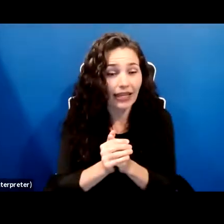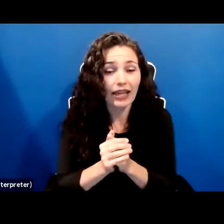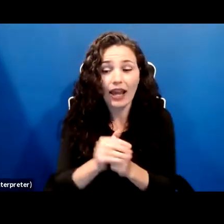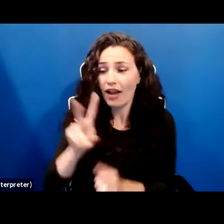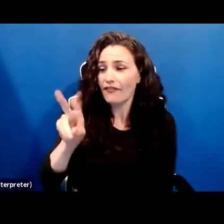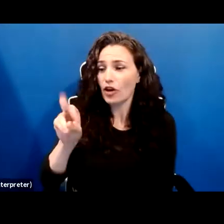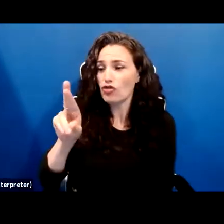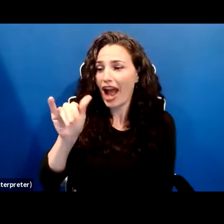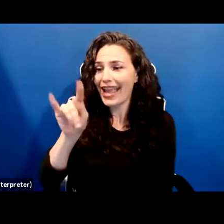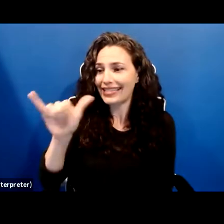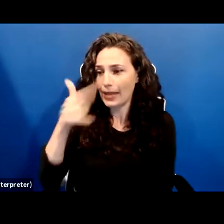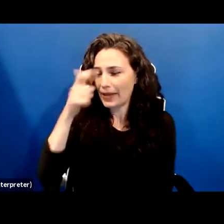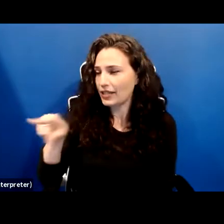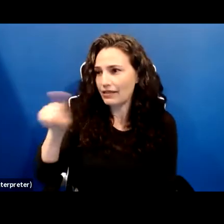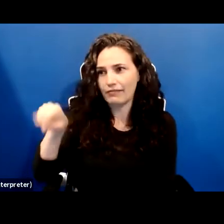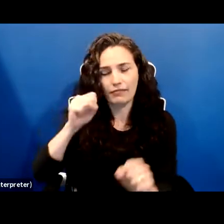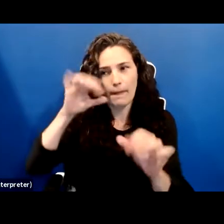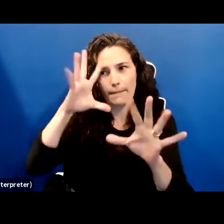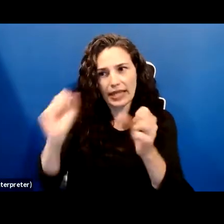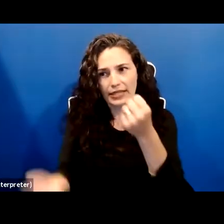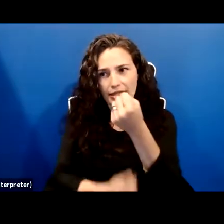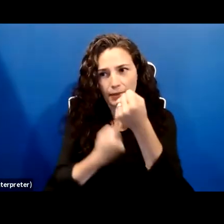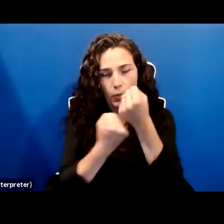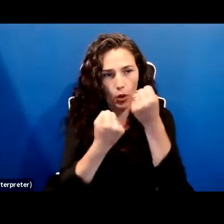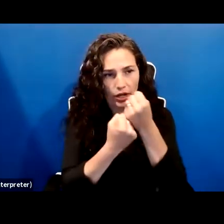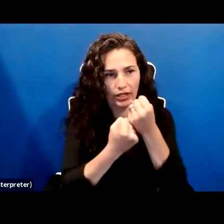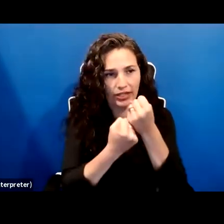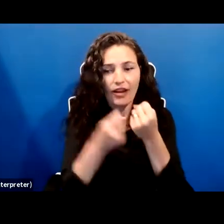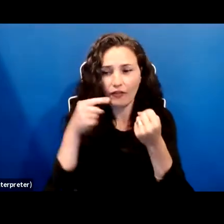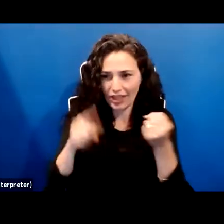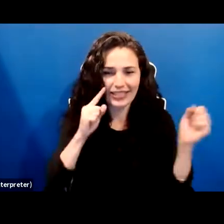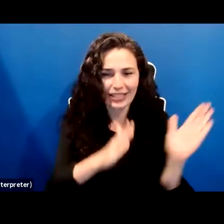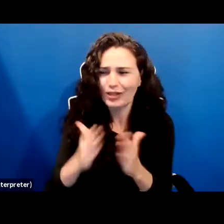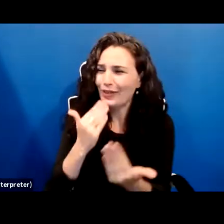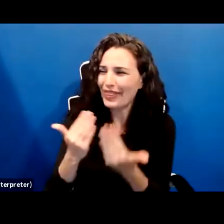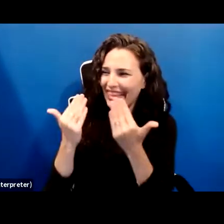for being an amazing support and sponsor of this series, thank you very much.